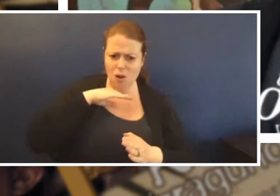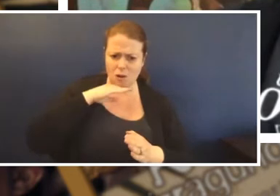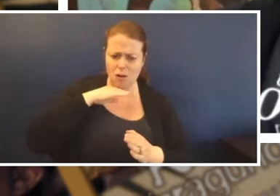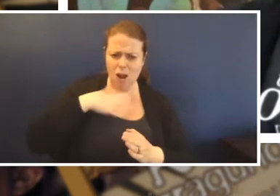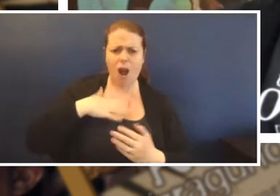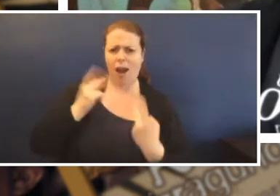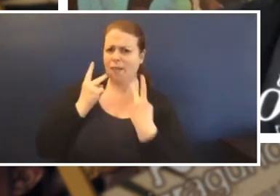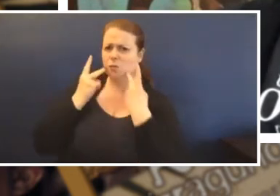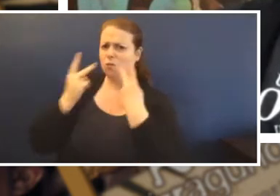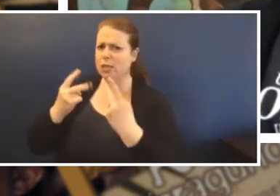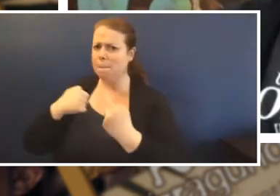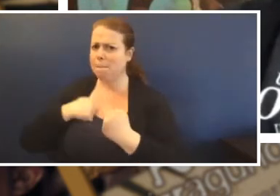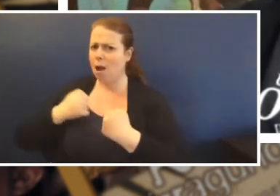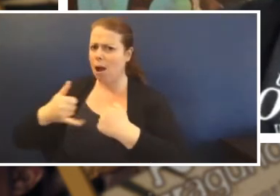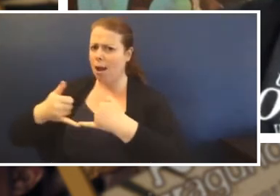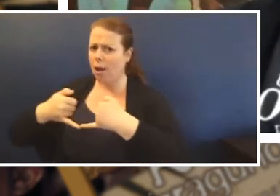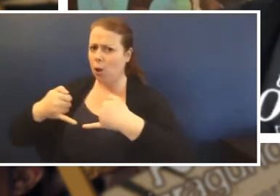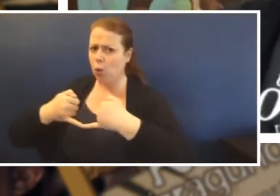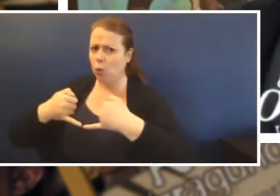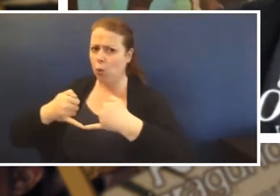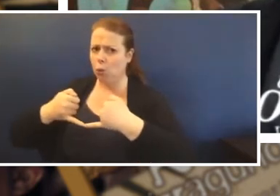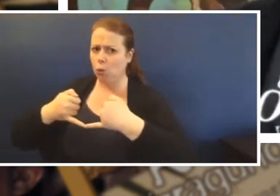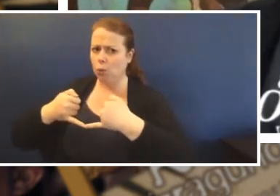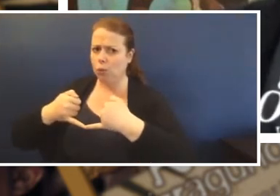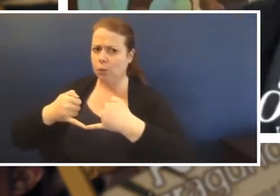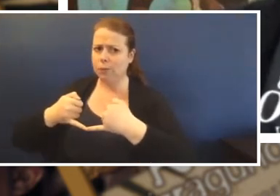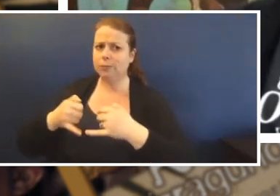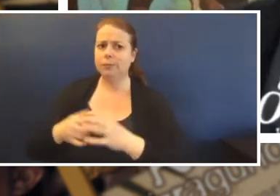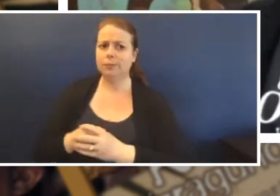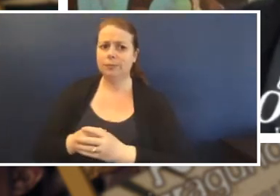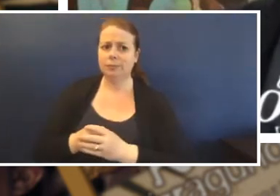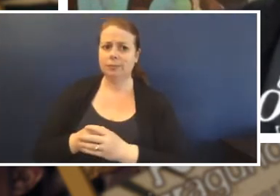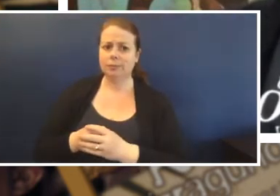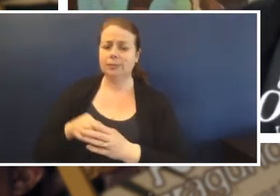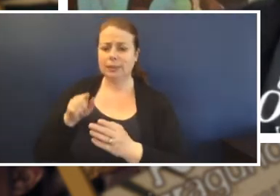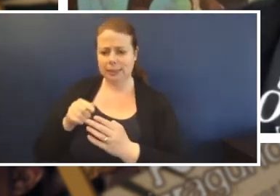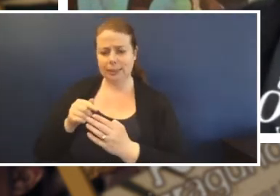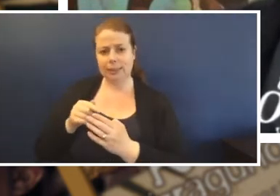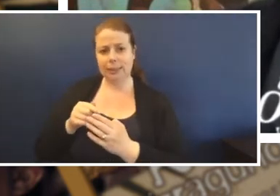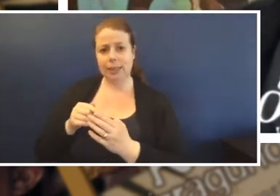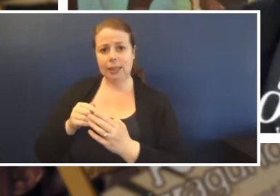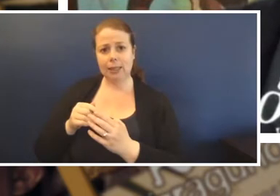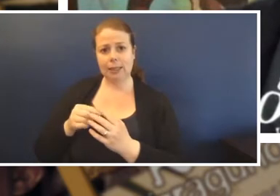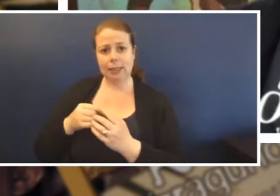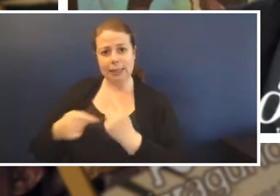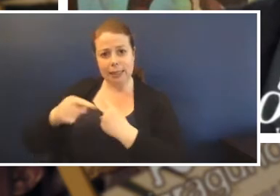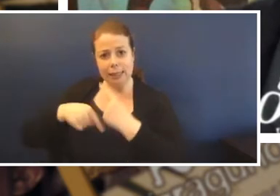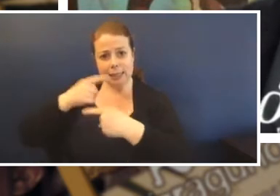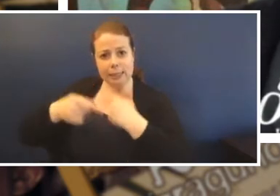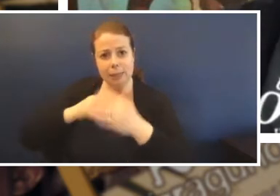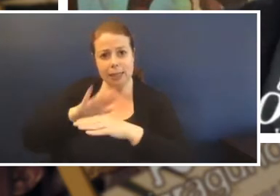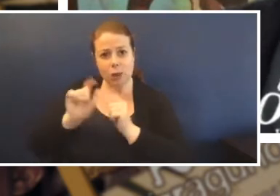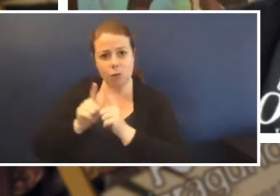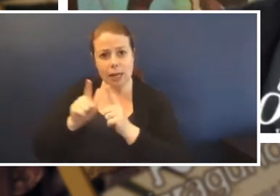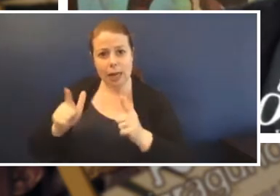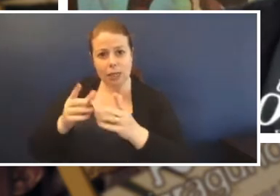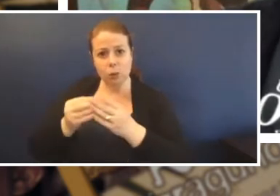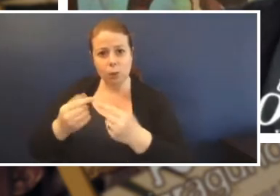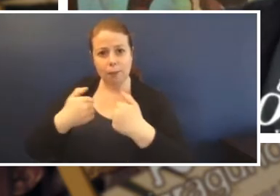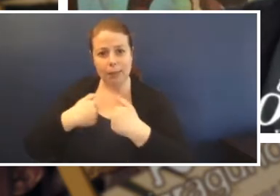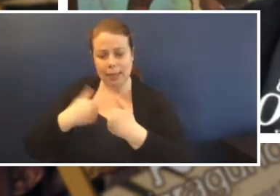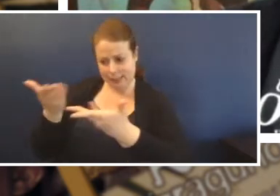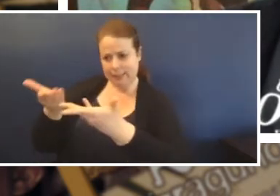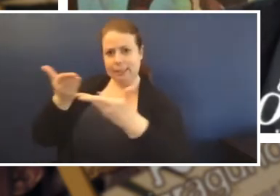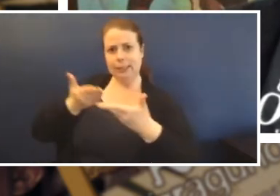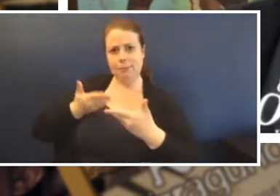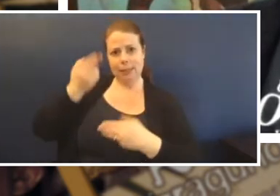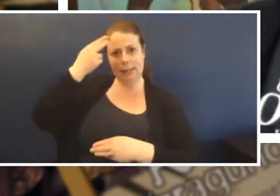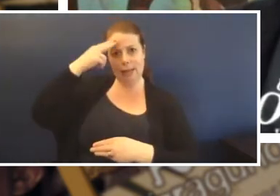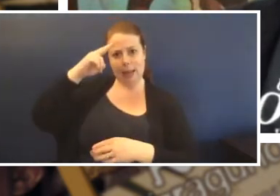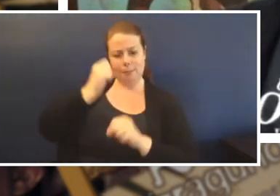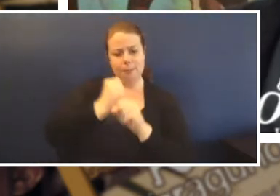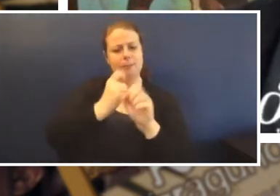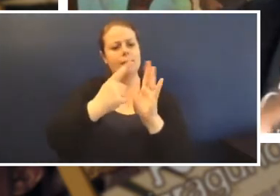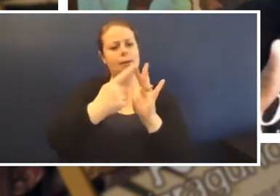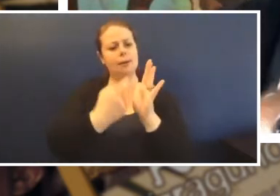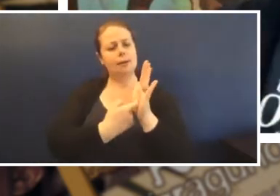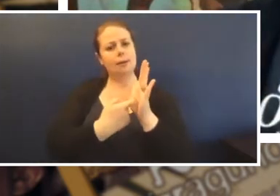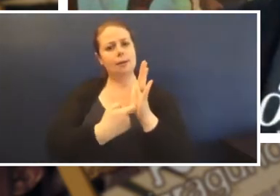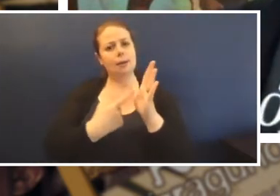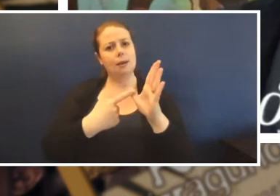and he went, yes, he went through language with me and we gave me that name, so it means frog. Tess: It's